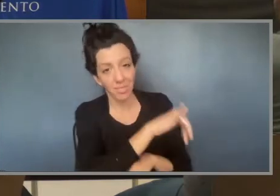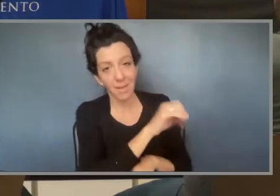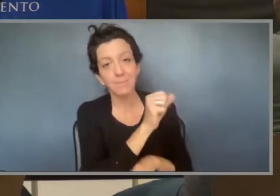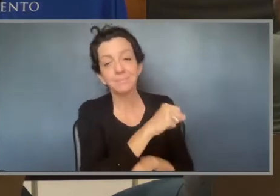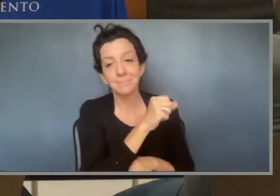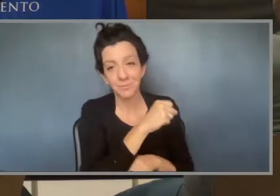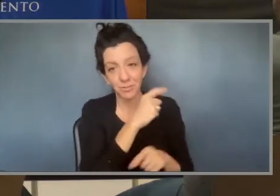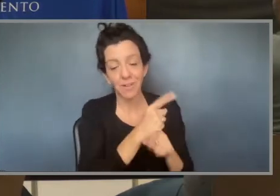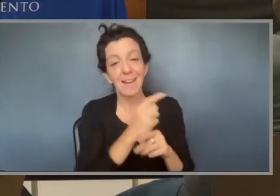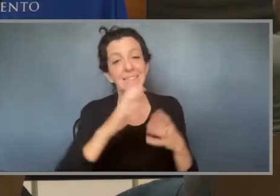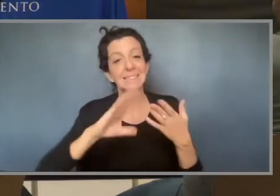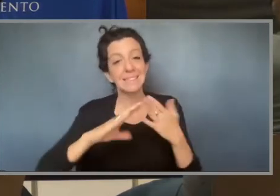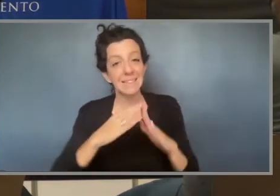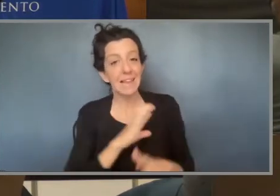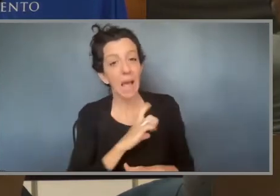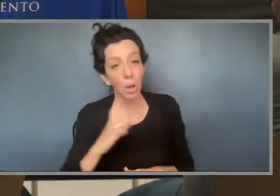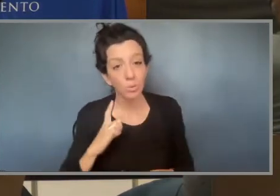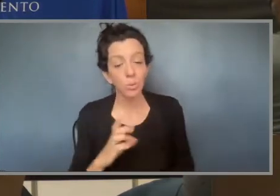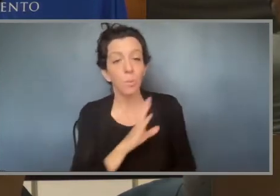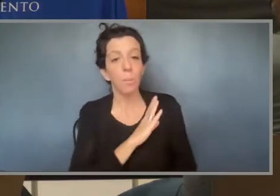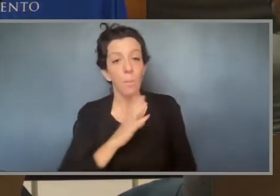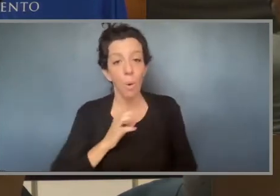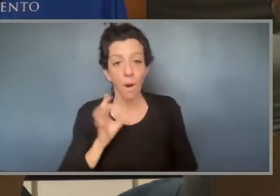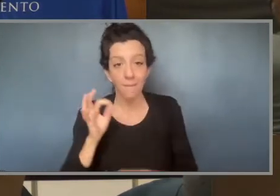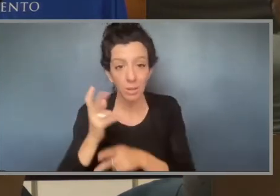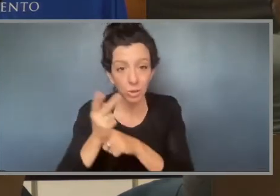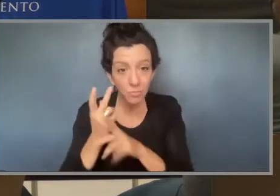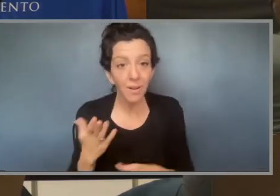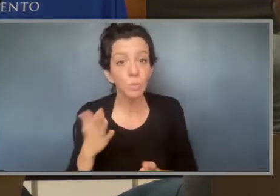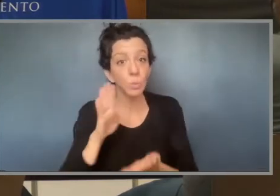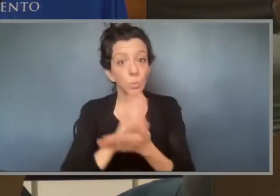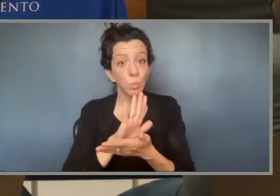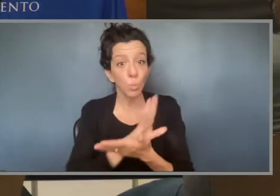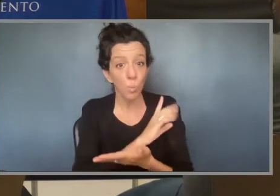Studio: I think that policy is definitely based on that consideration and in that city council's board of supervisors